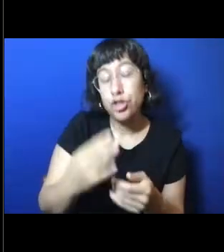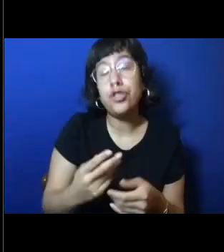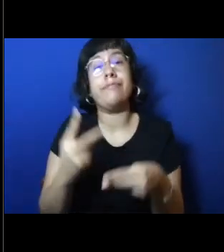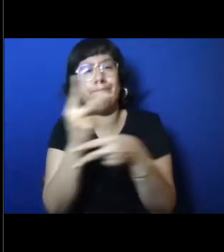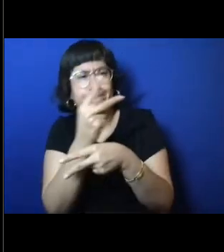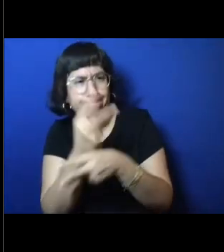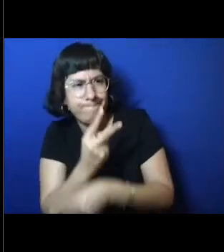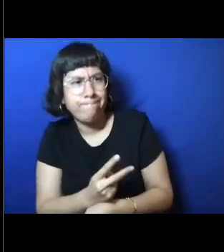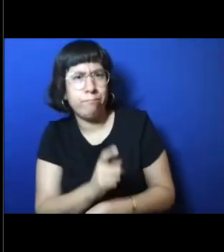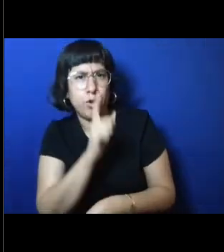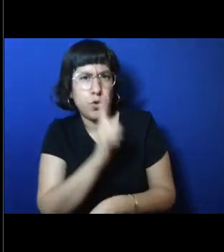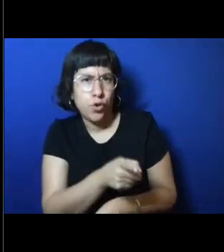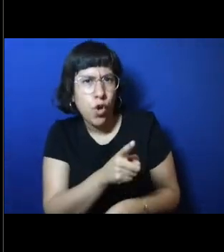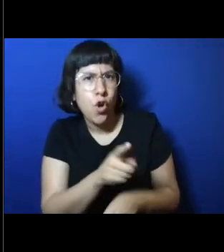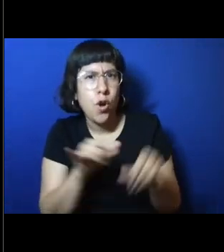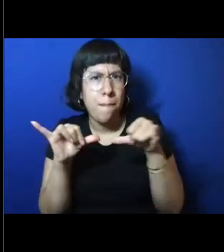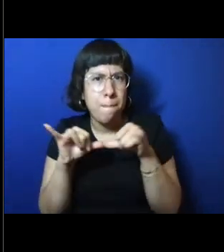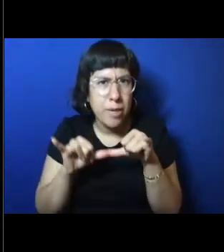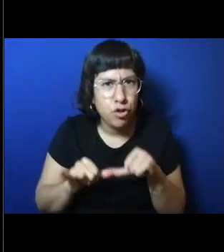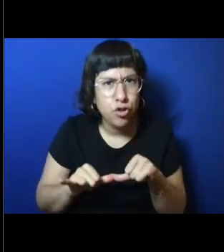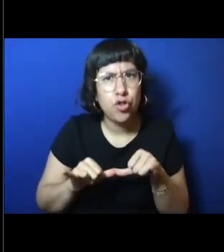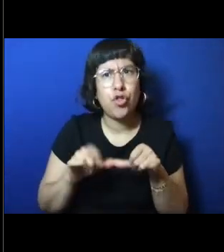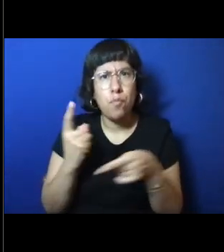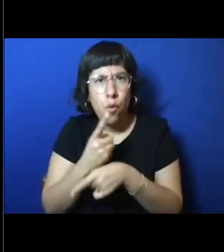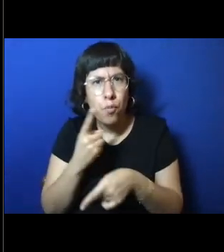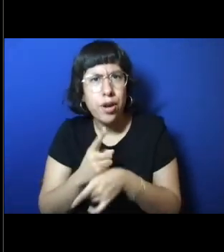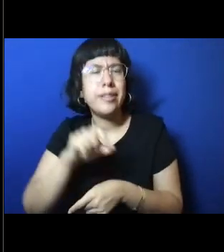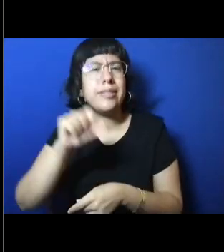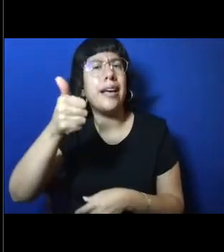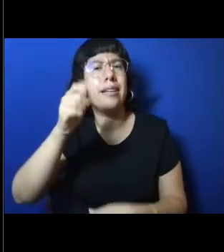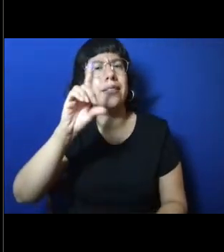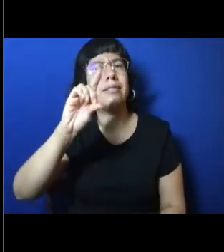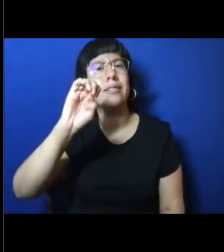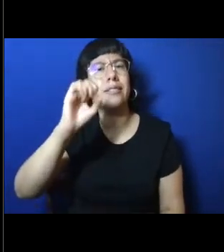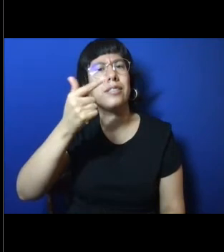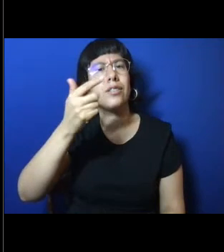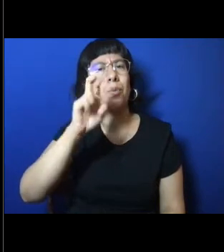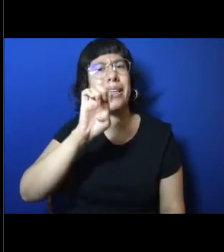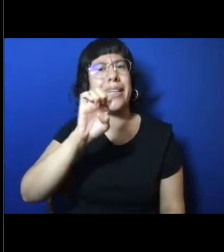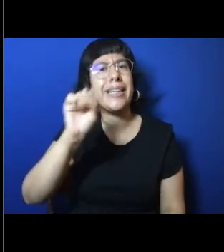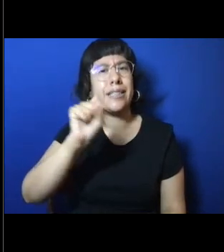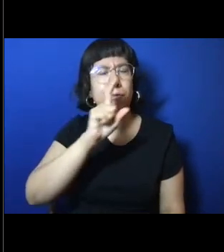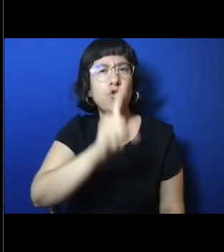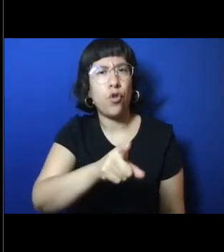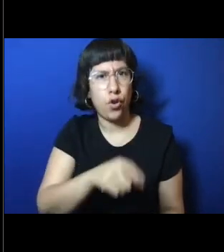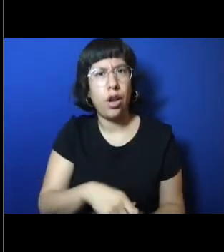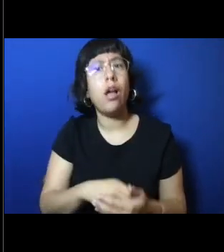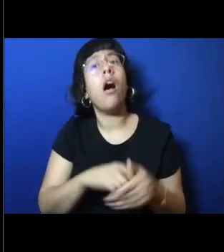a 10-degree measurement is a 10 degree measurement across the board. In other words, we want to make sure that things are being properly measured.